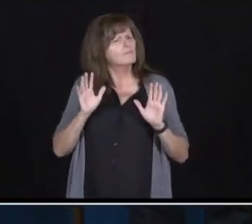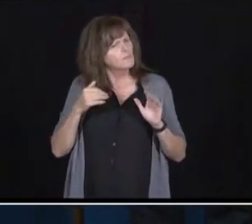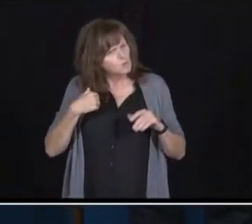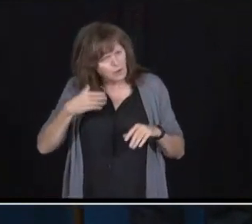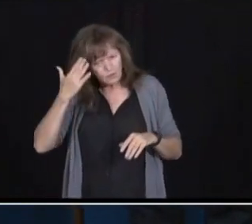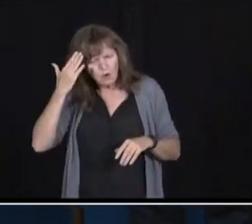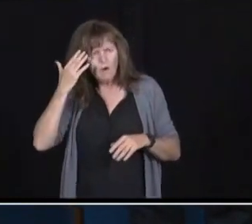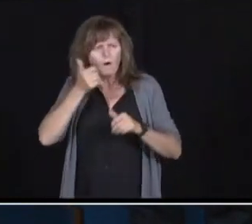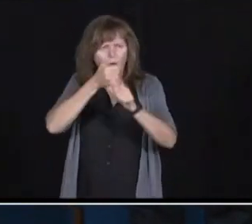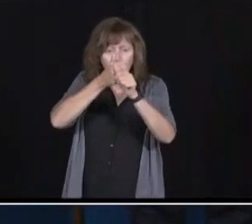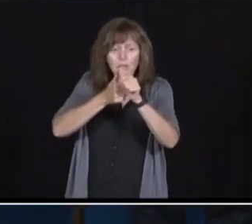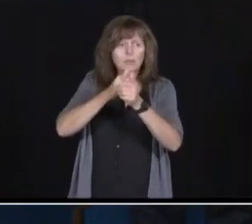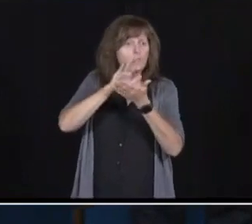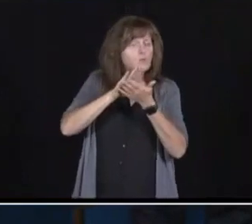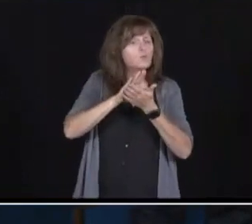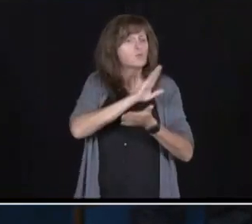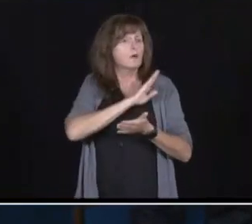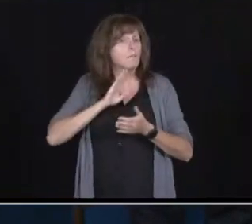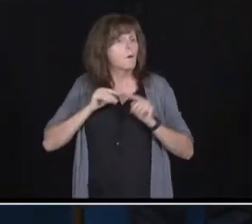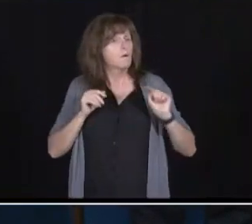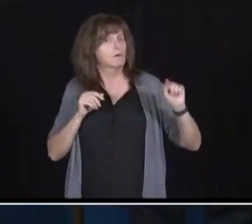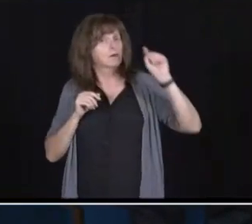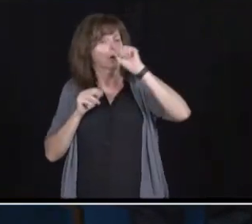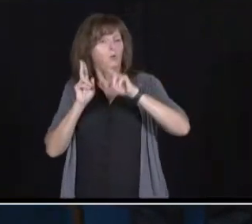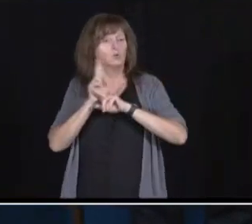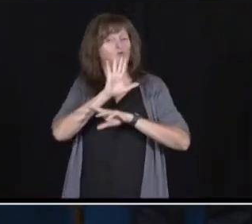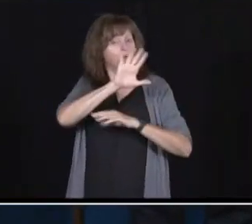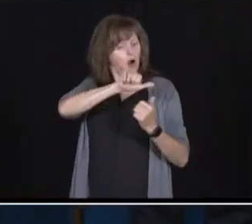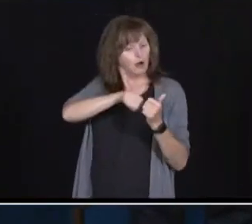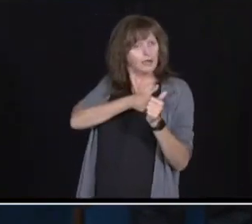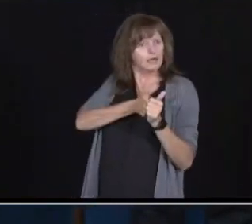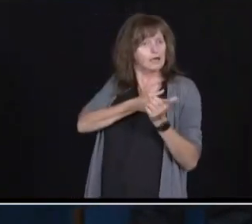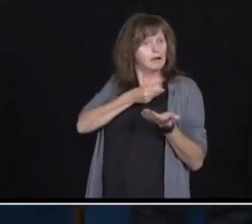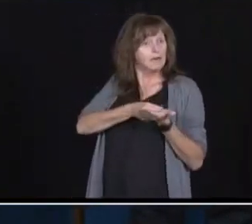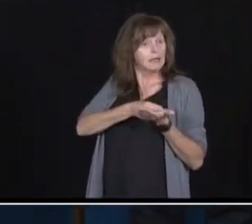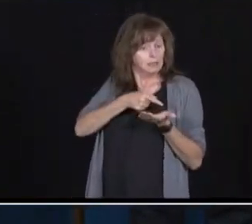pretty significant to build on the fact that we have